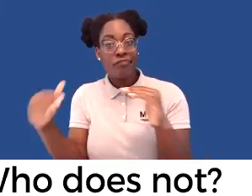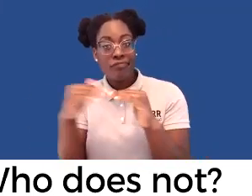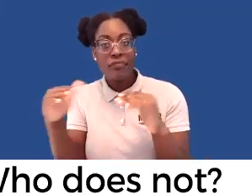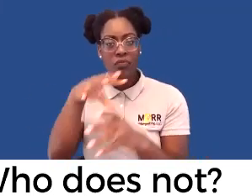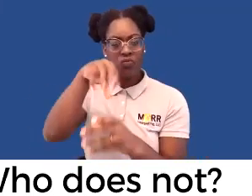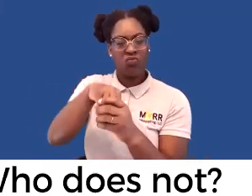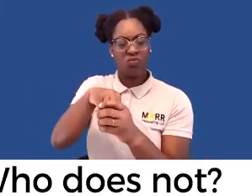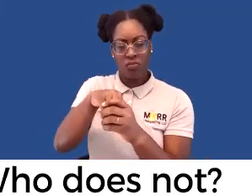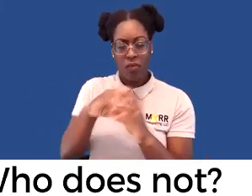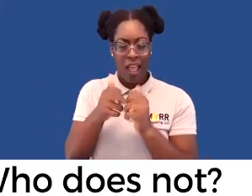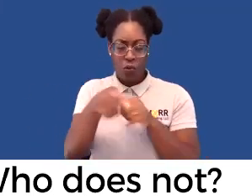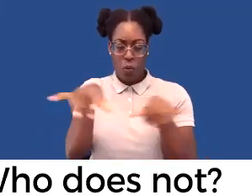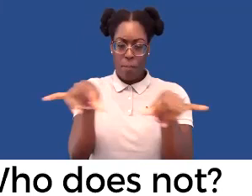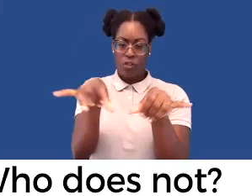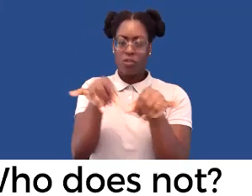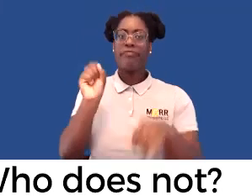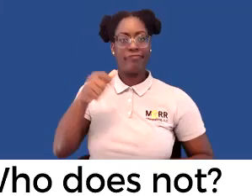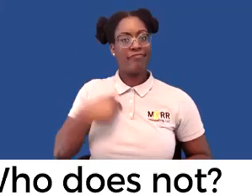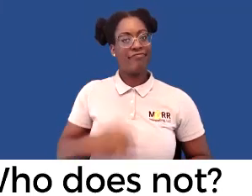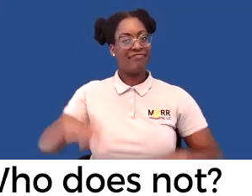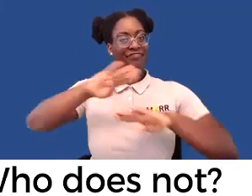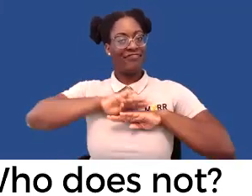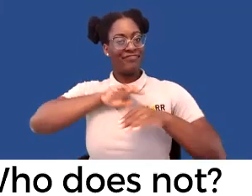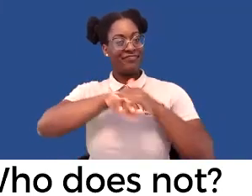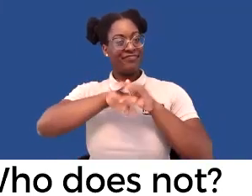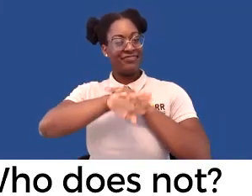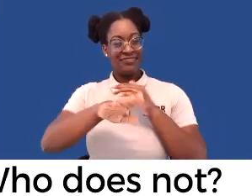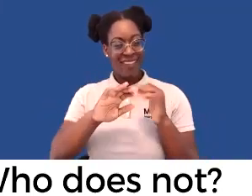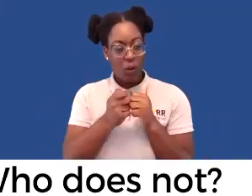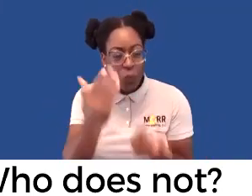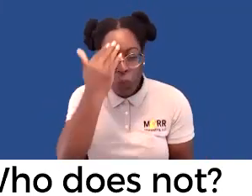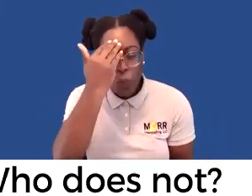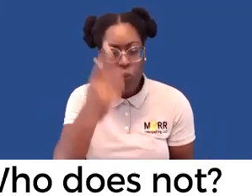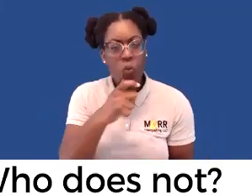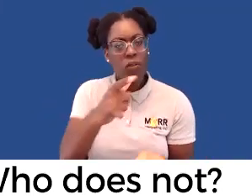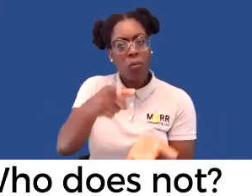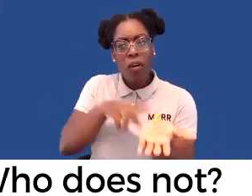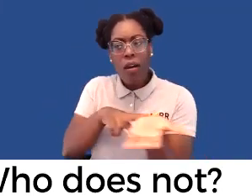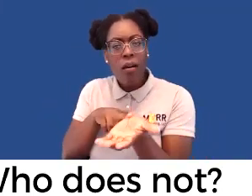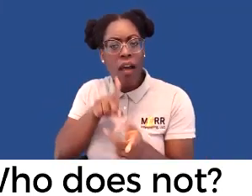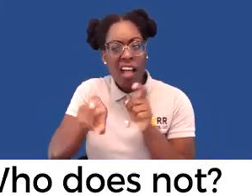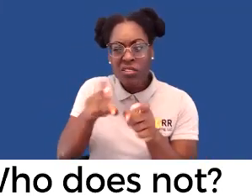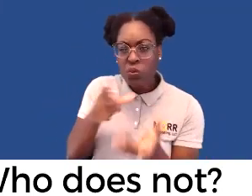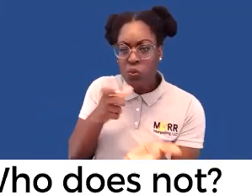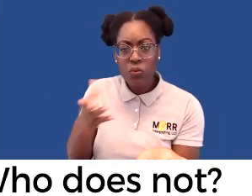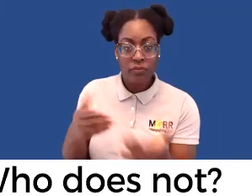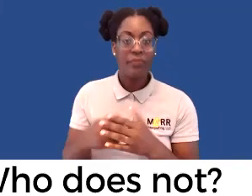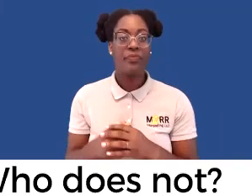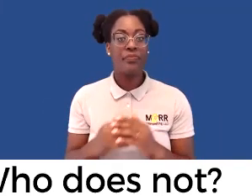Whose perspectives or voices have told you that's the case? What are the needs or preferences of writers and tutors